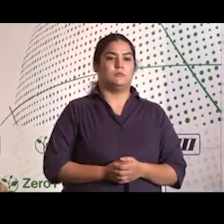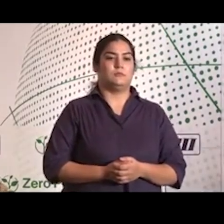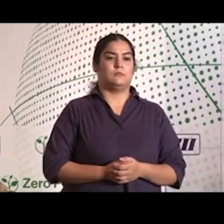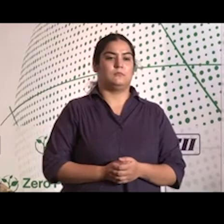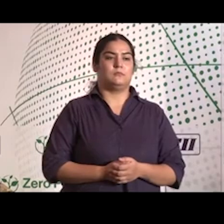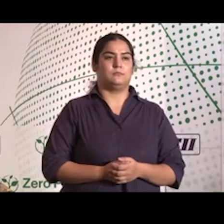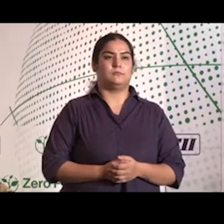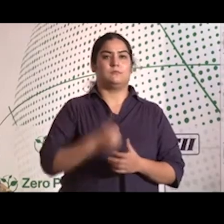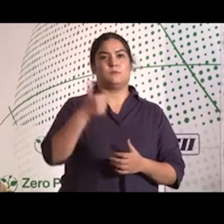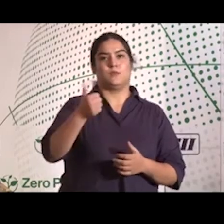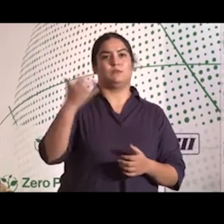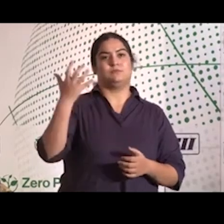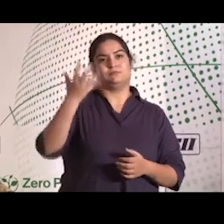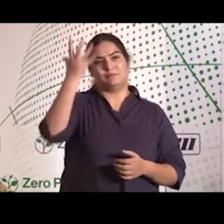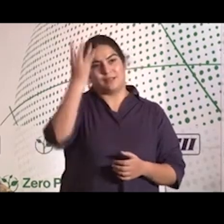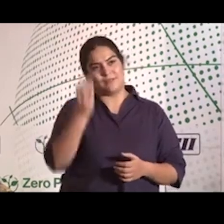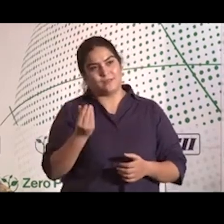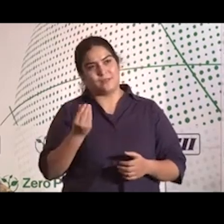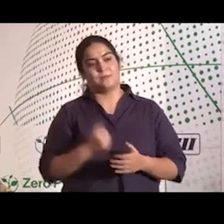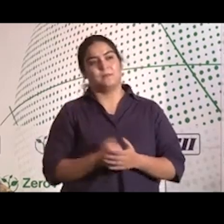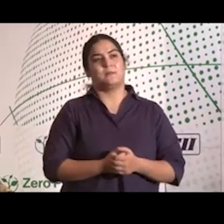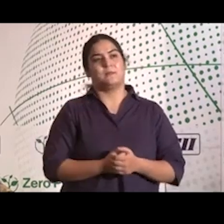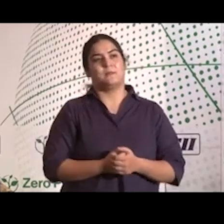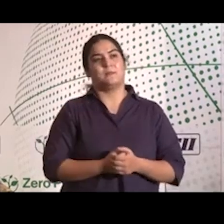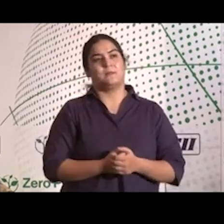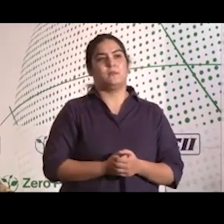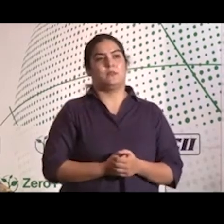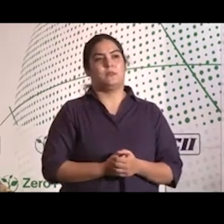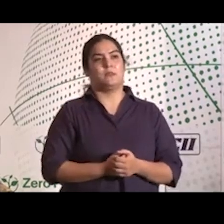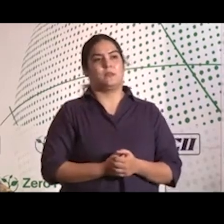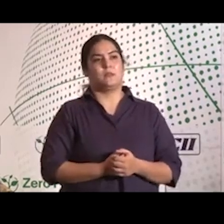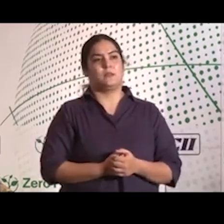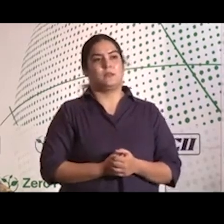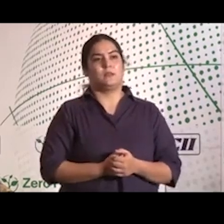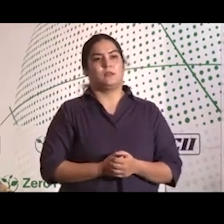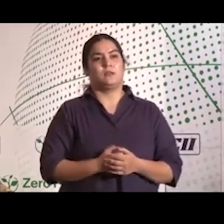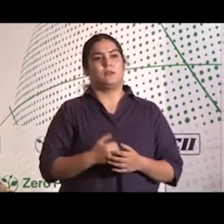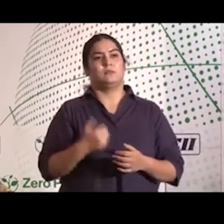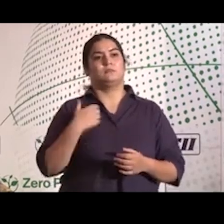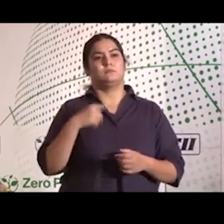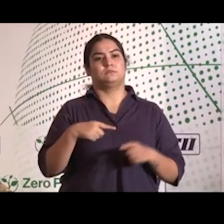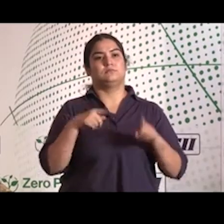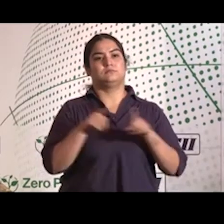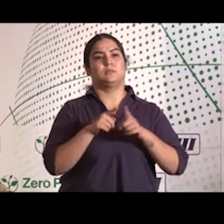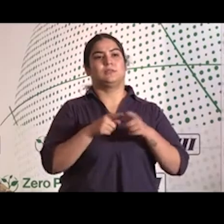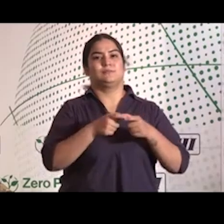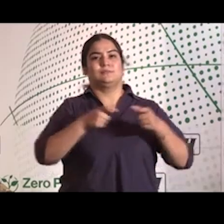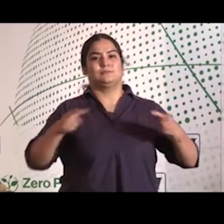good evening of this session is dedicated